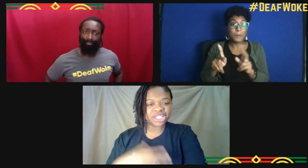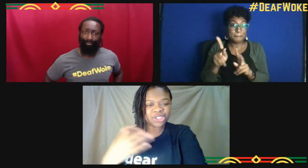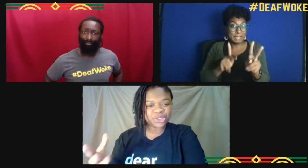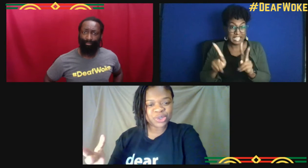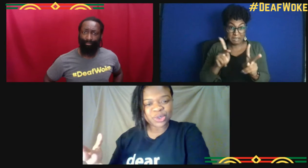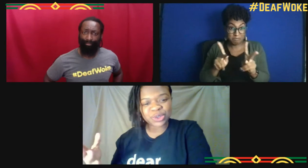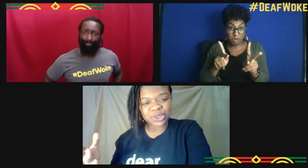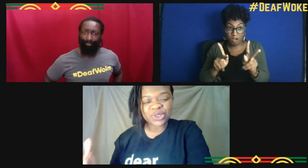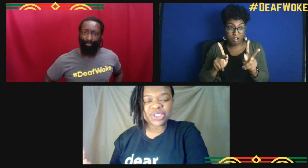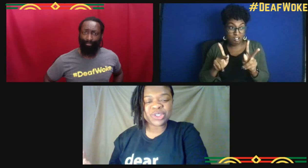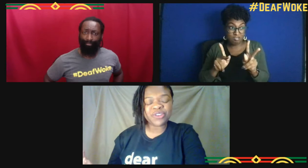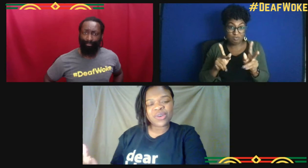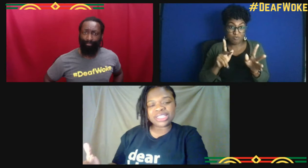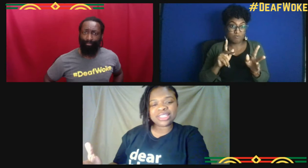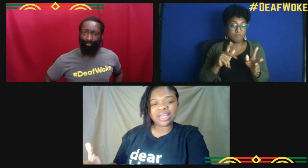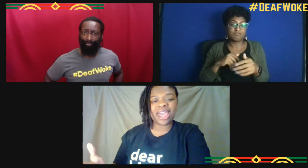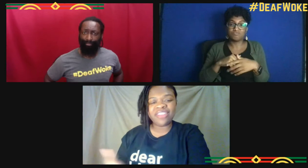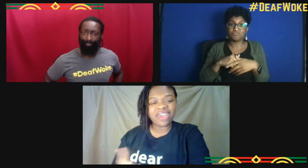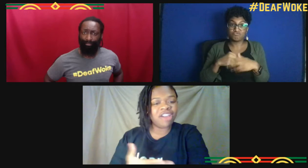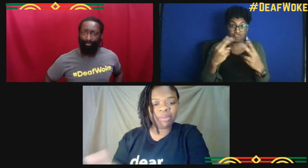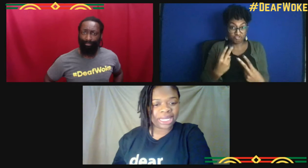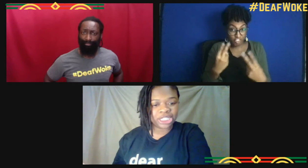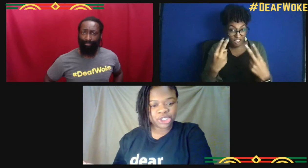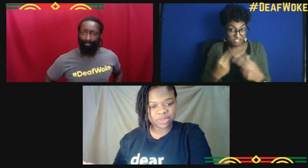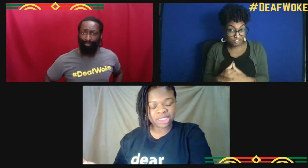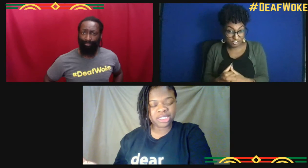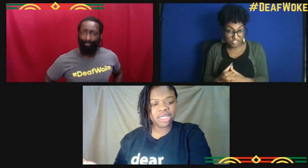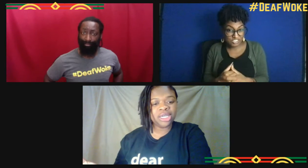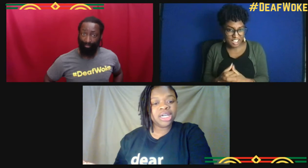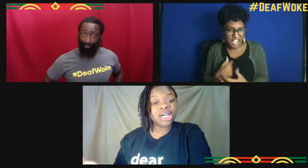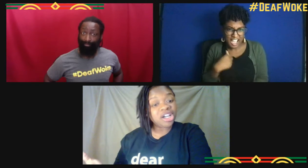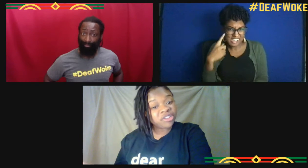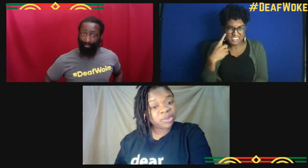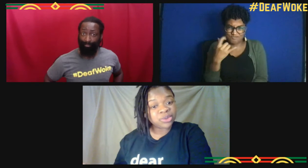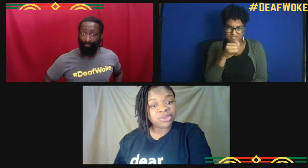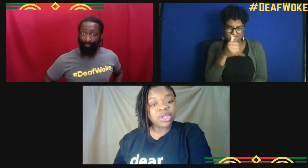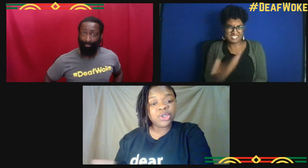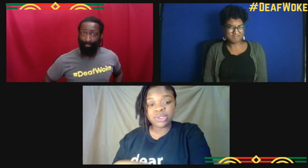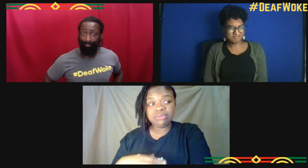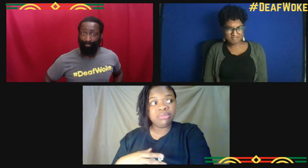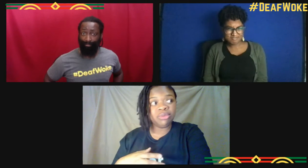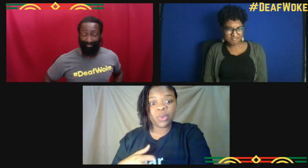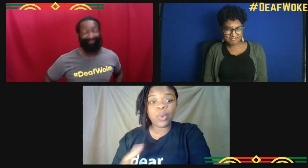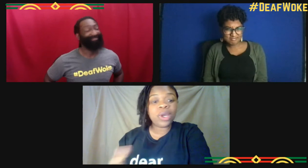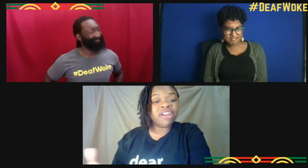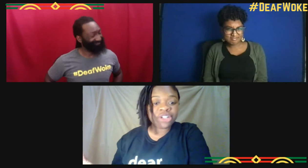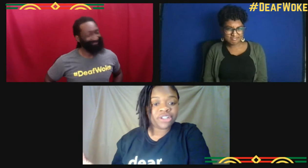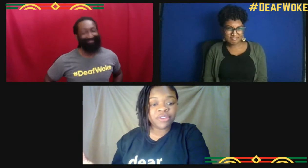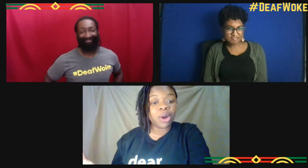because you know, you're using your voice I think everybody should be comfortable with whatever